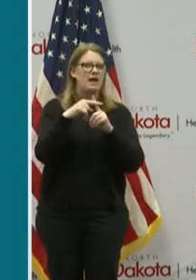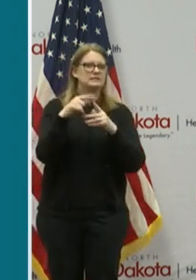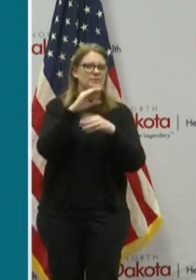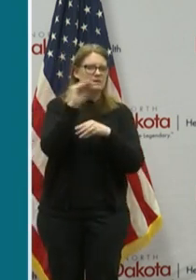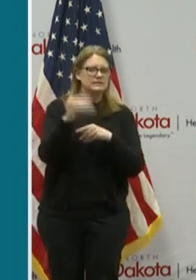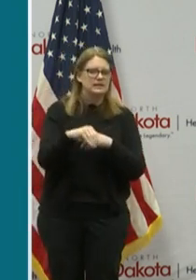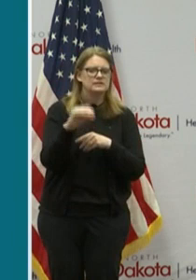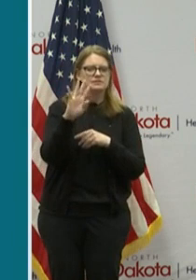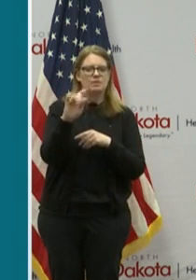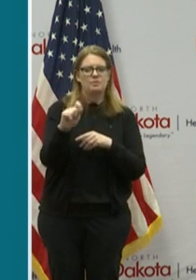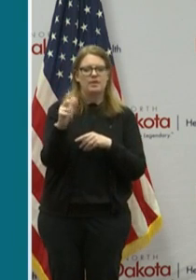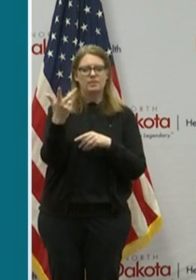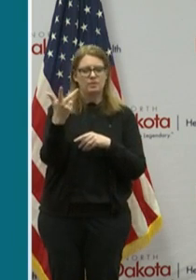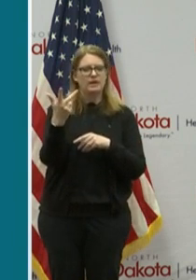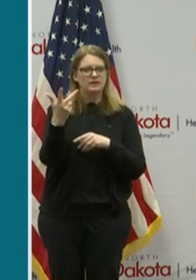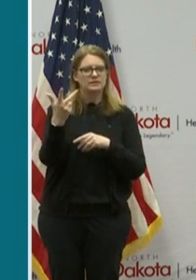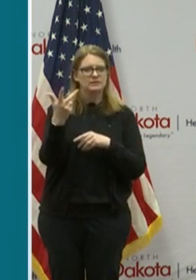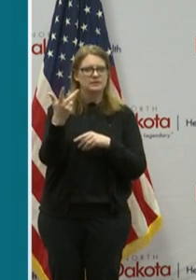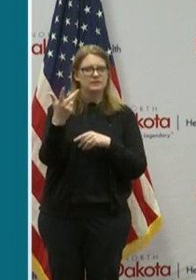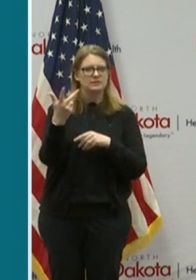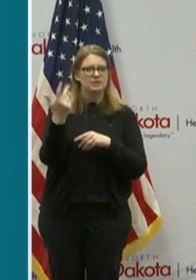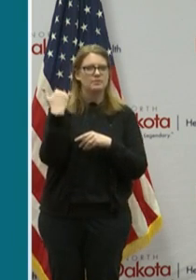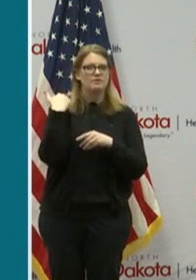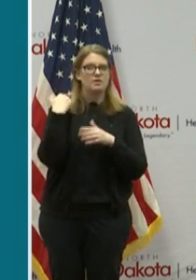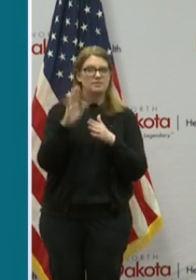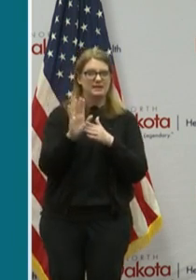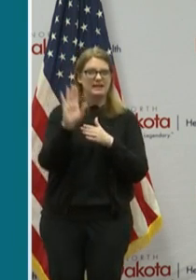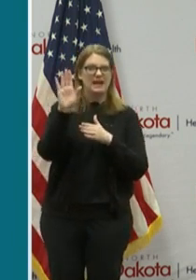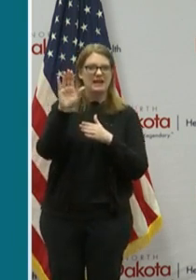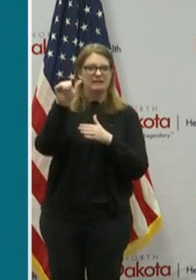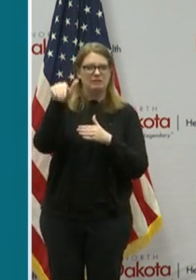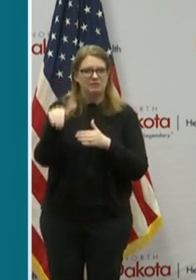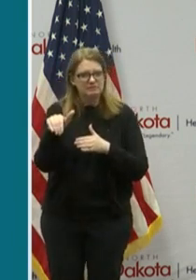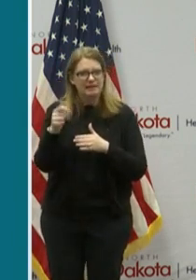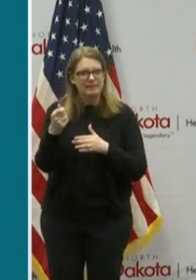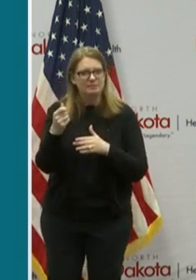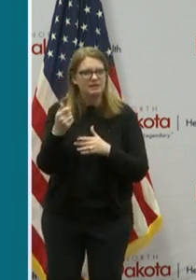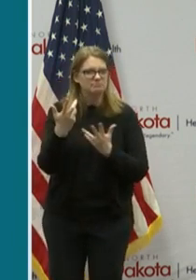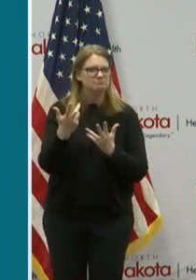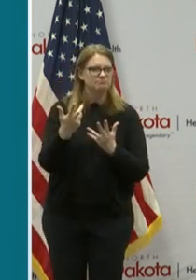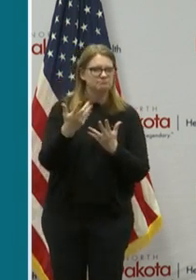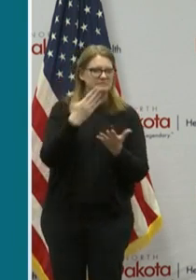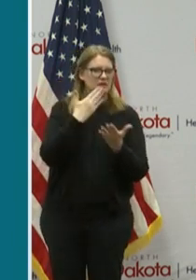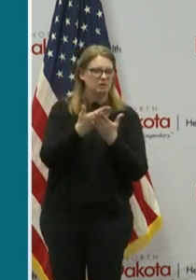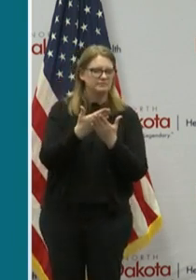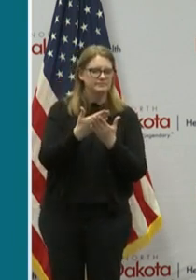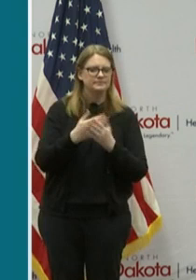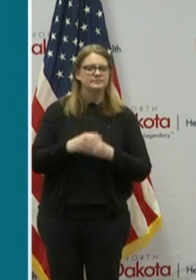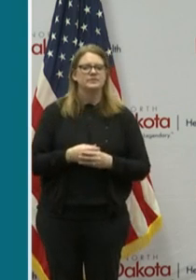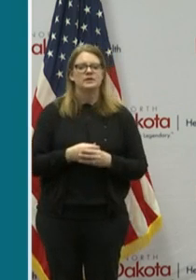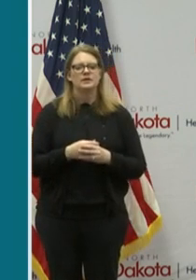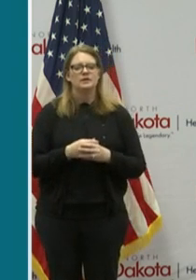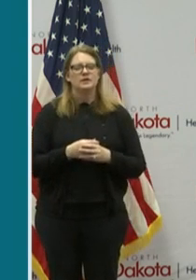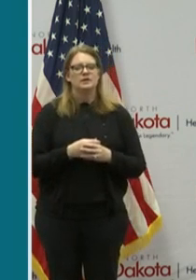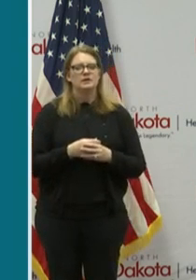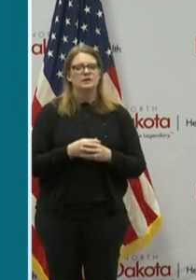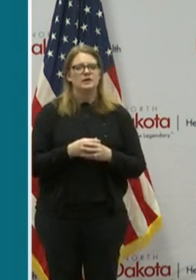WE HAVE BEEN TRENDING ABOVE OUR CUMULATIVE POSITIVE RATE OVER THE LAST FEW WEEKS AND SO